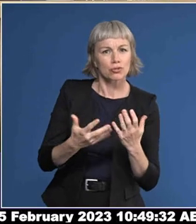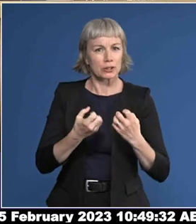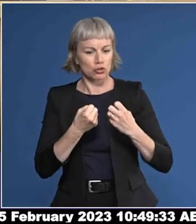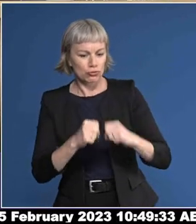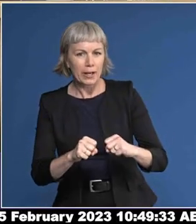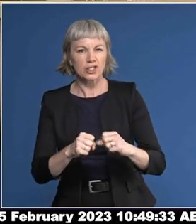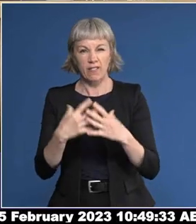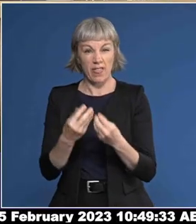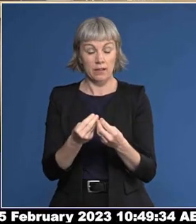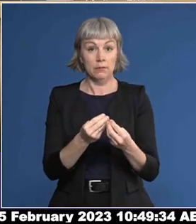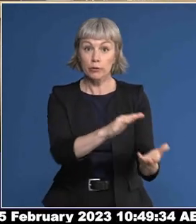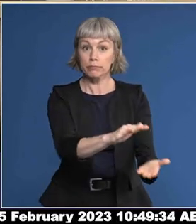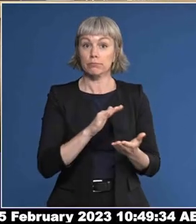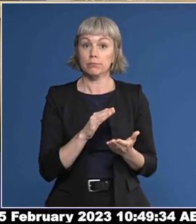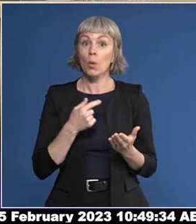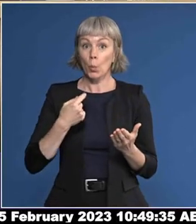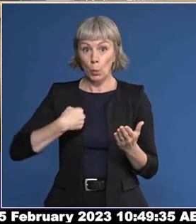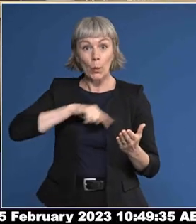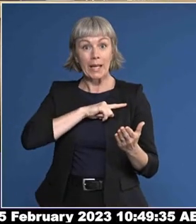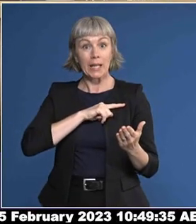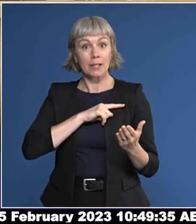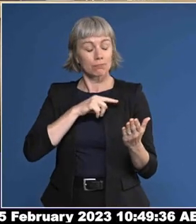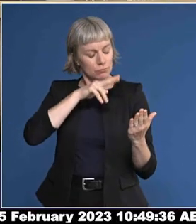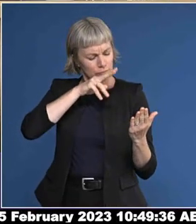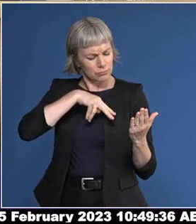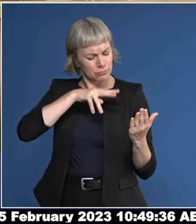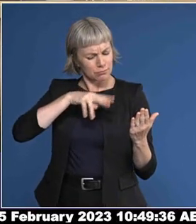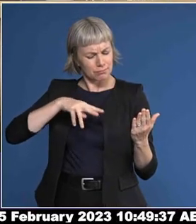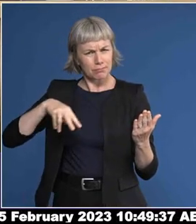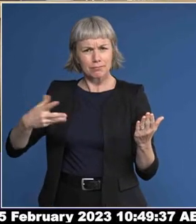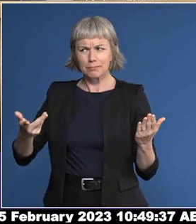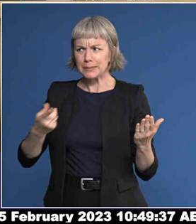that reviewing it - we kept looking and saying, "Where are the people with disability